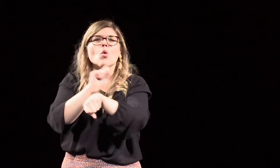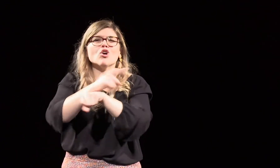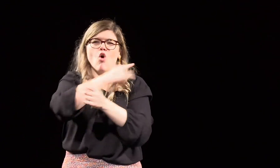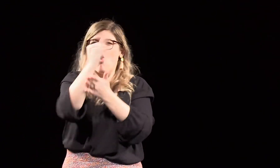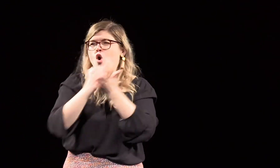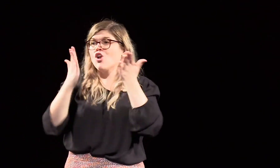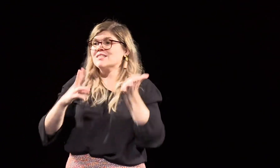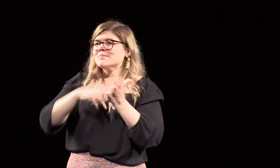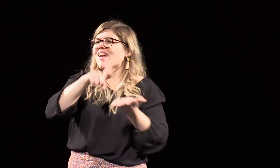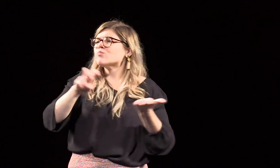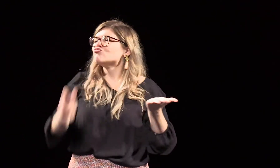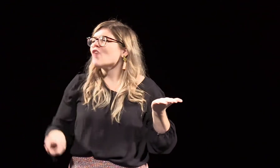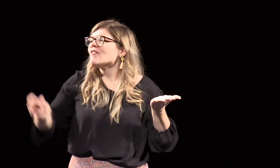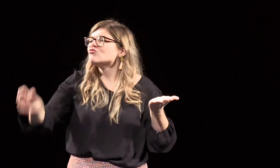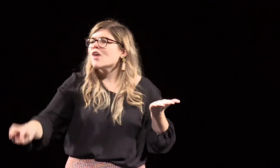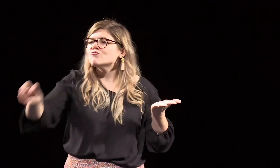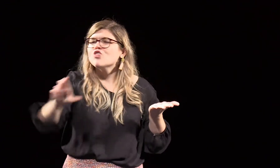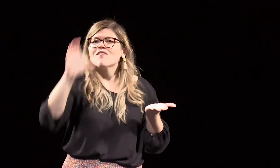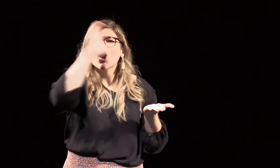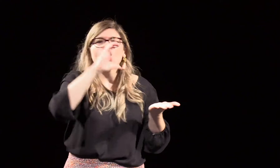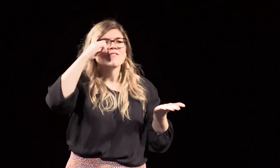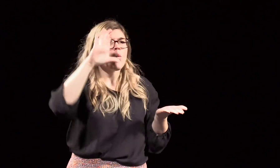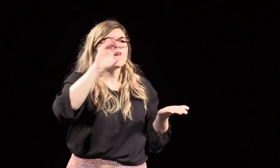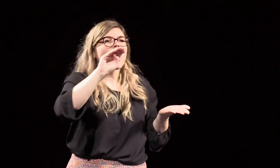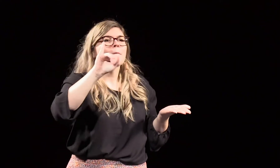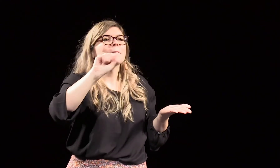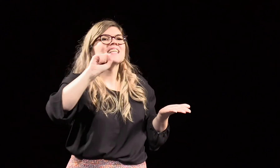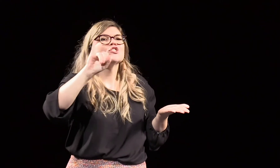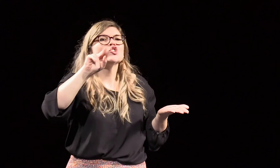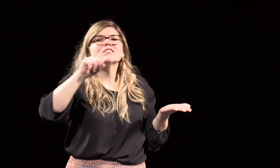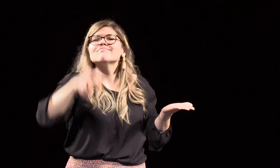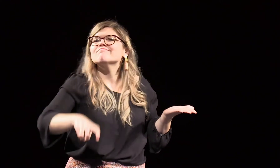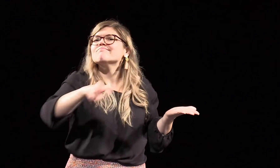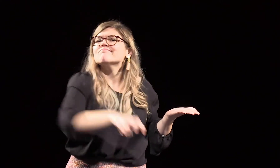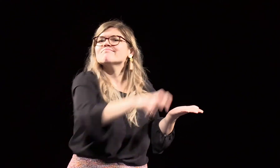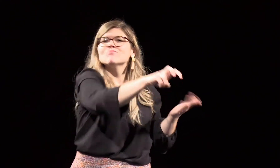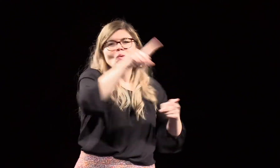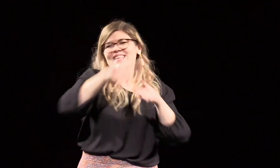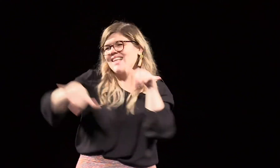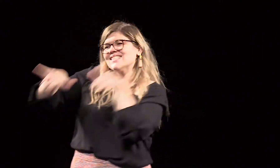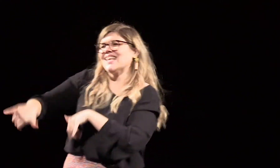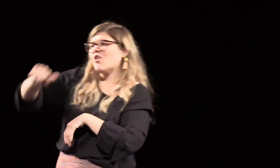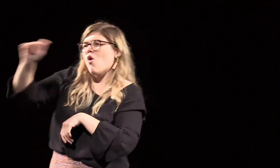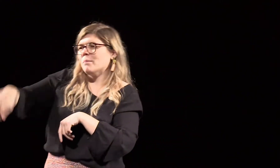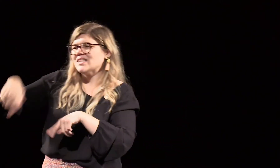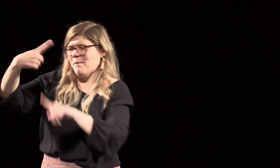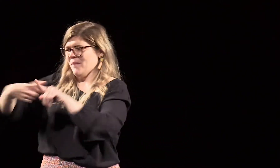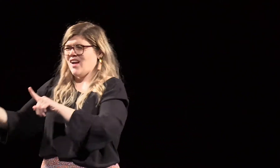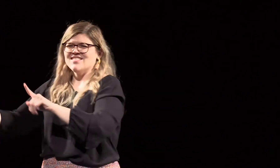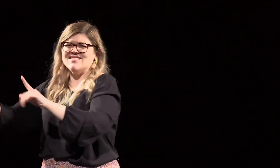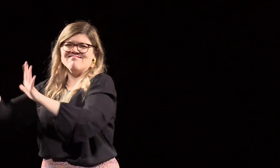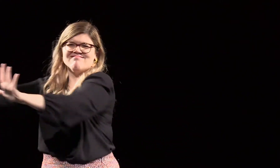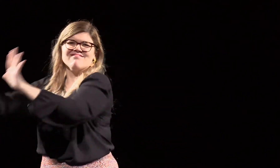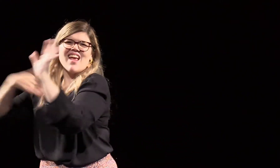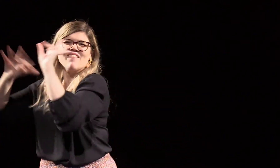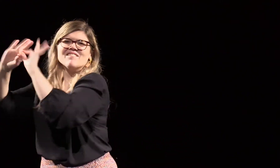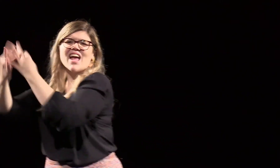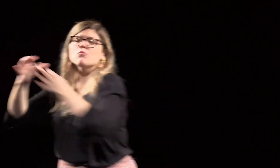And they stayed friends for a long time. Now, Carlin did leave to travel around the world, because being an artist, he couldn't stay in one place